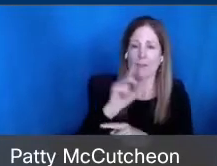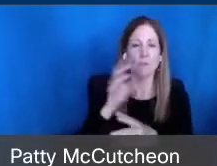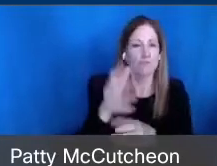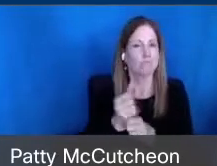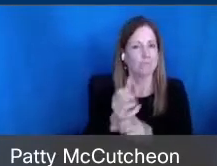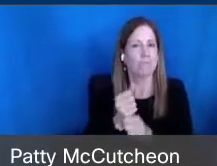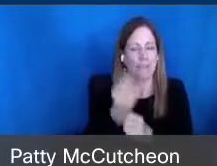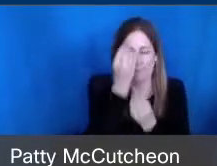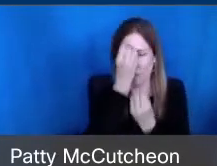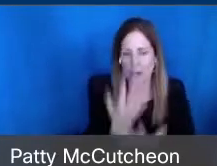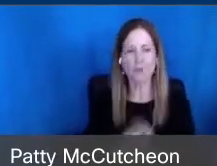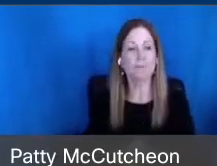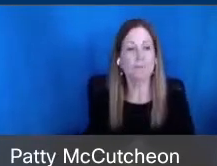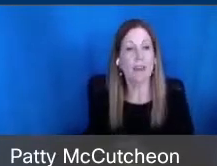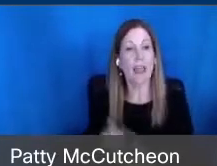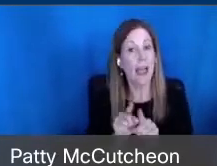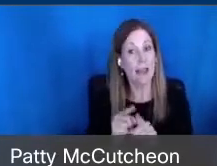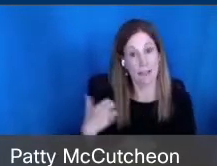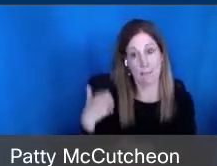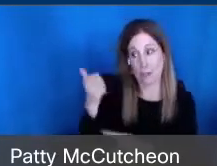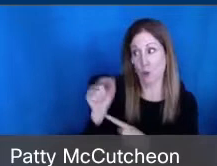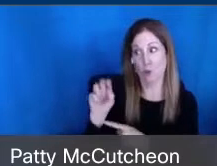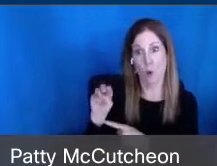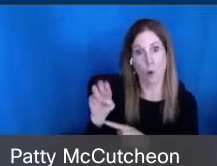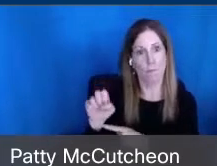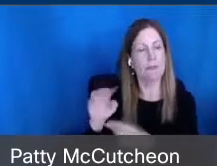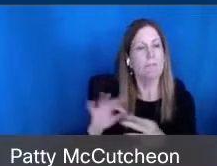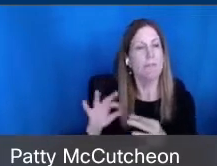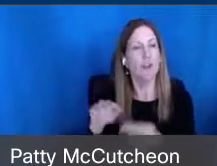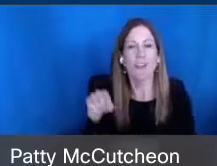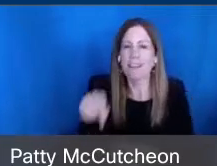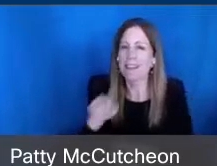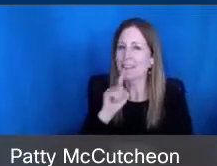As Commissioner Tomes mentioned, these truly are unprecedented times,